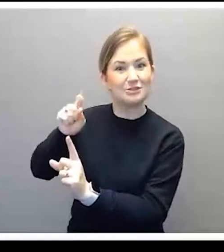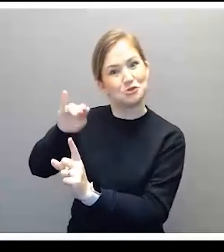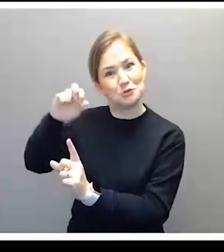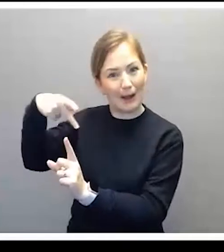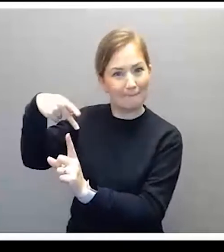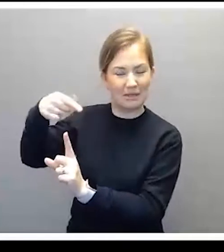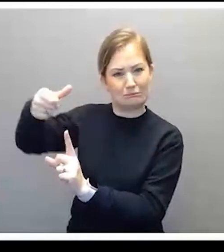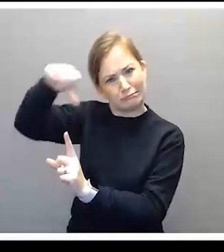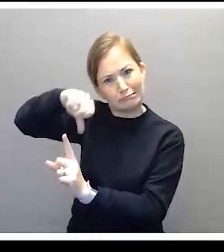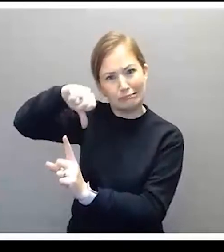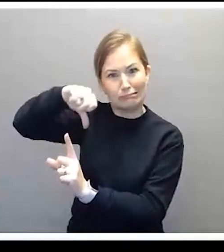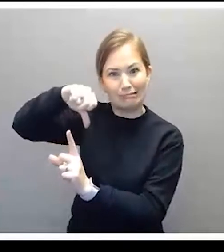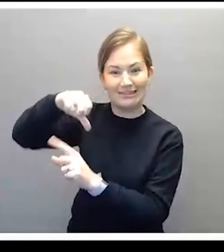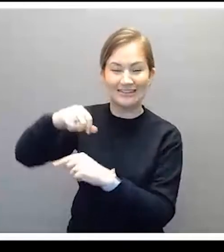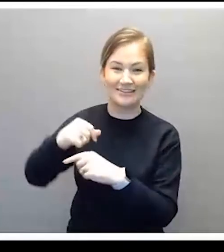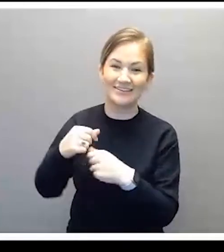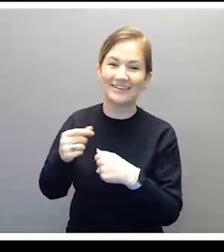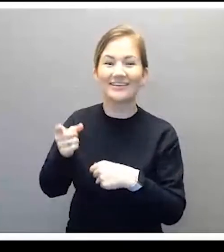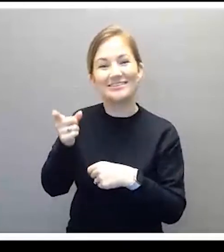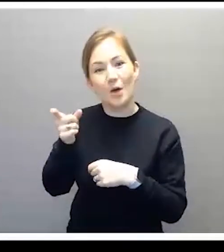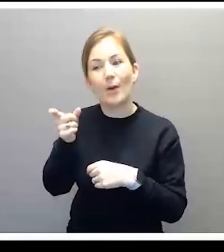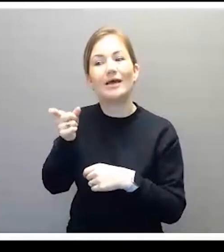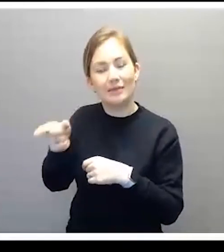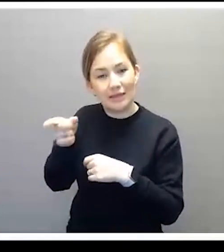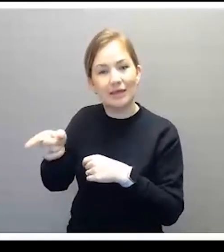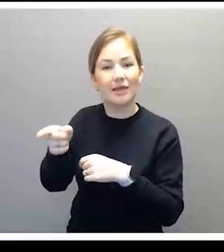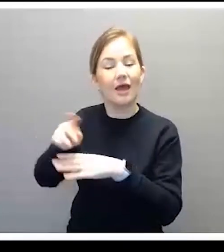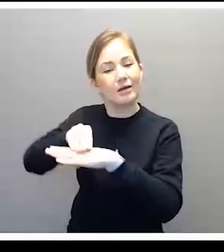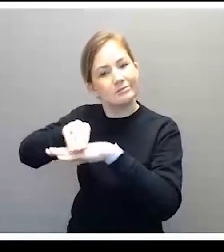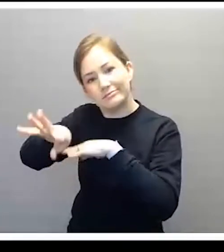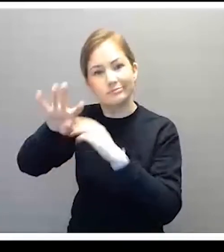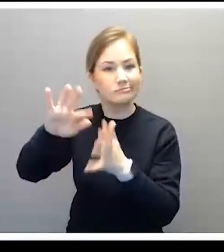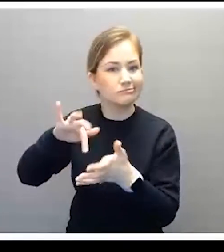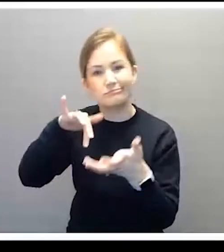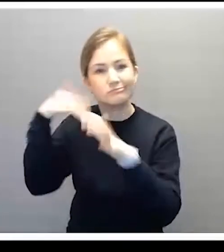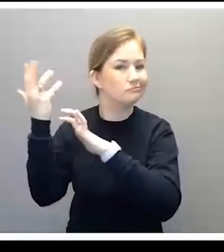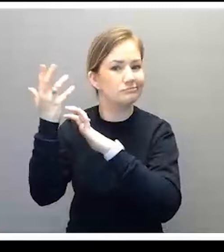This is Stripe, right? And Stripe is meant to wreak havoc, right?